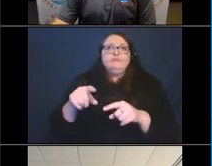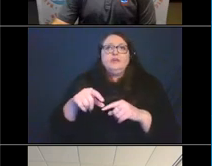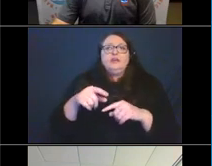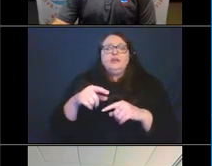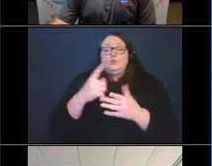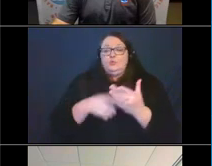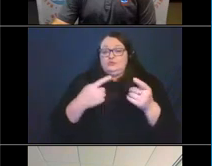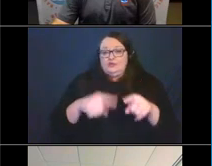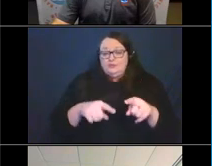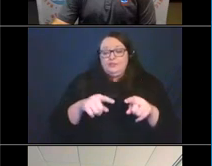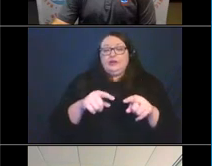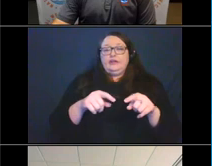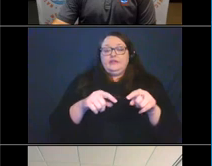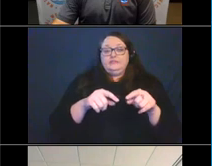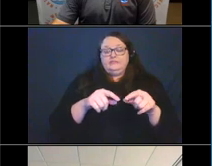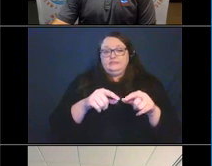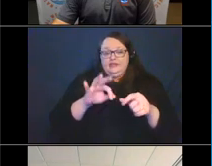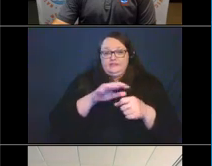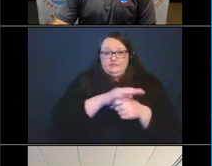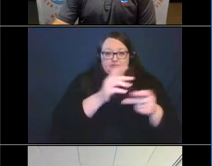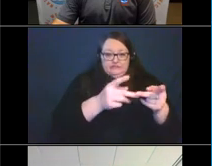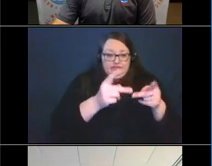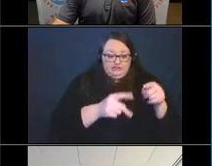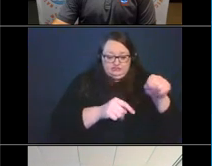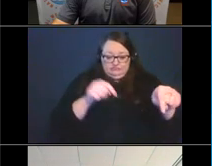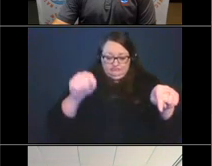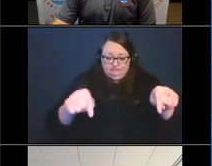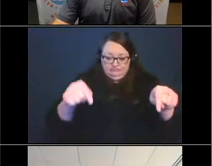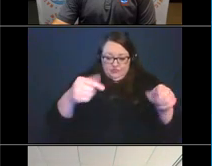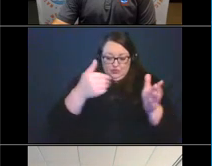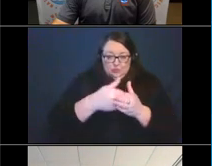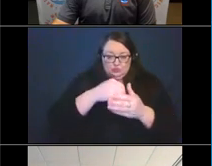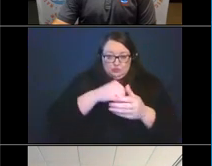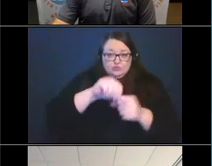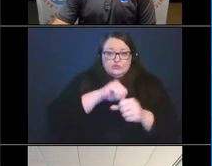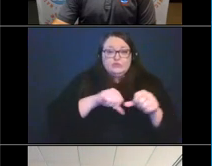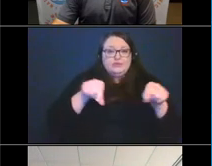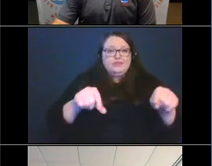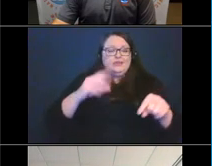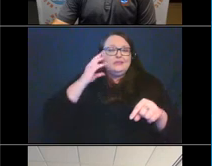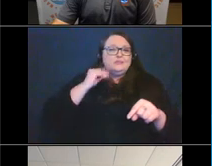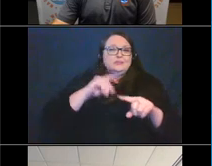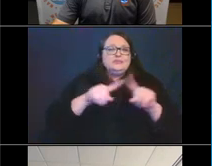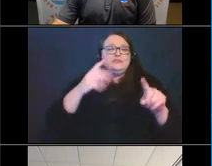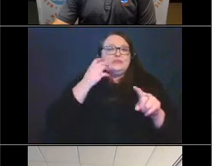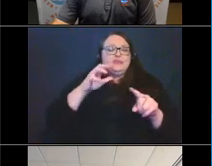each other experience different heat events, thus shifting the 95th percentile in different ways,